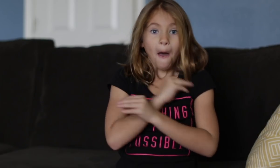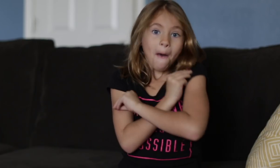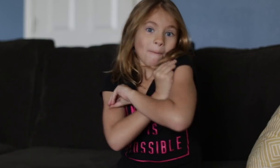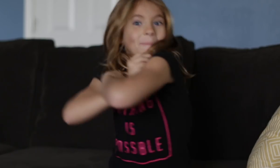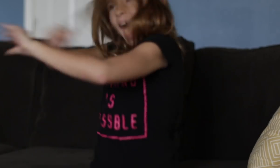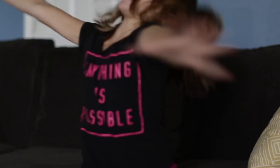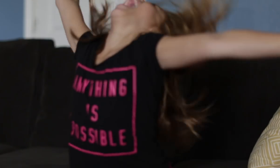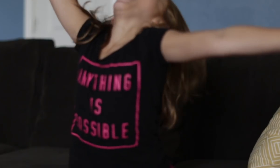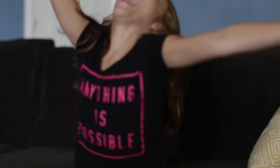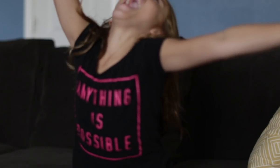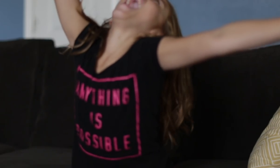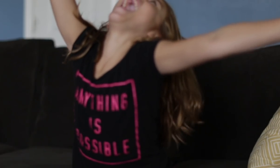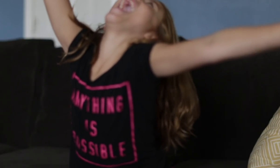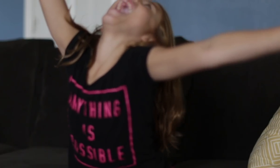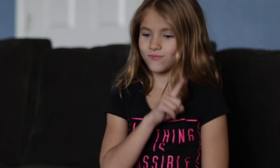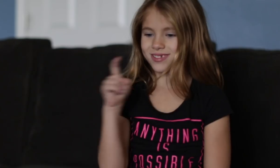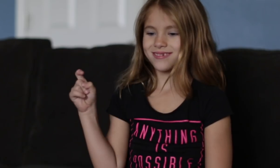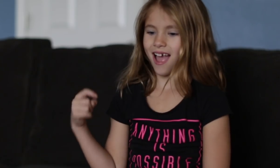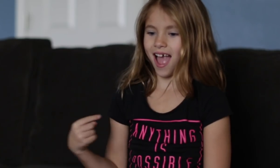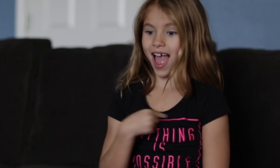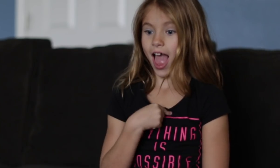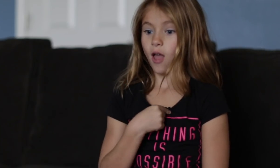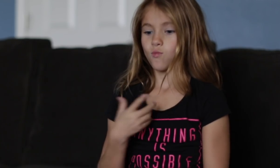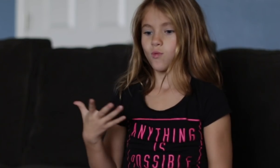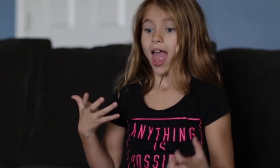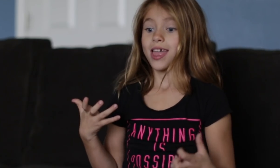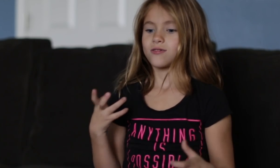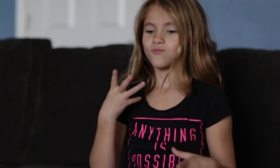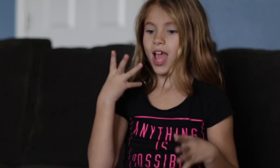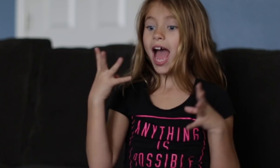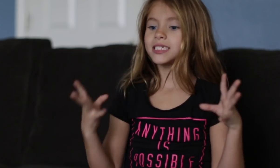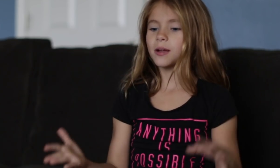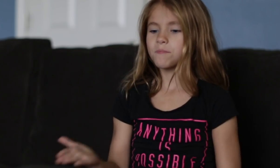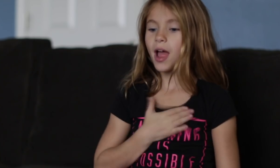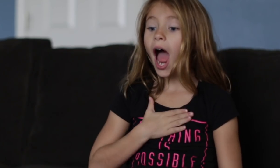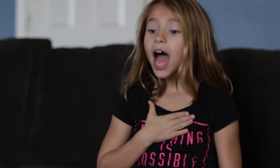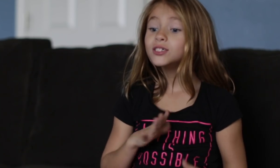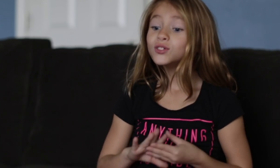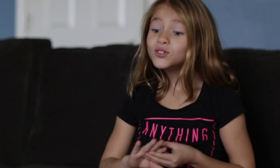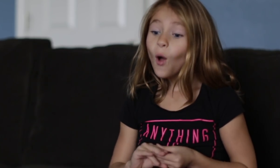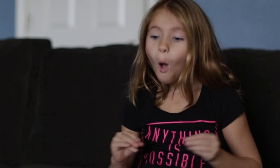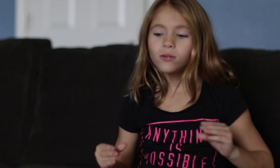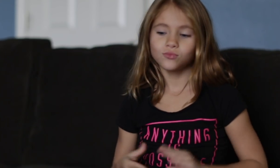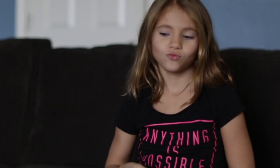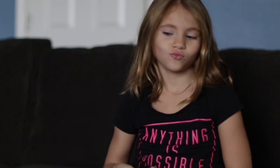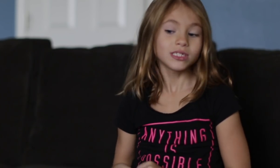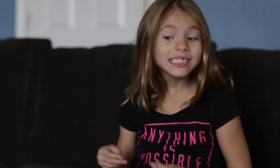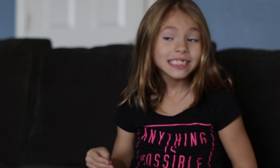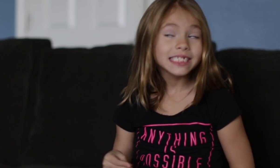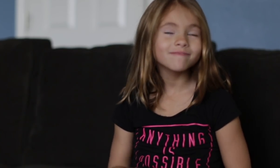You'll be an amazing person! For instance, I enjoy creating stories on my own.